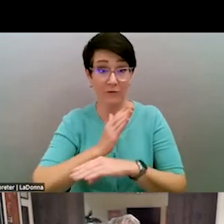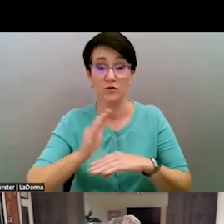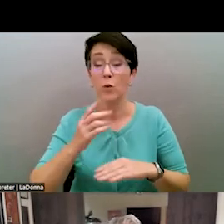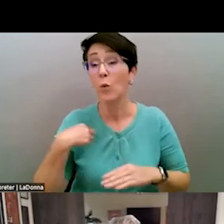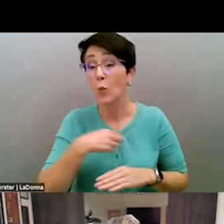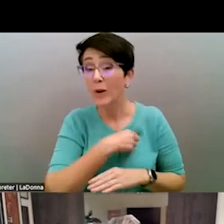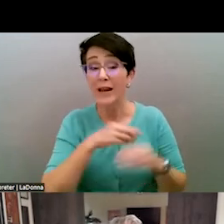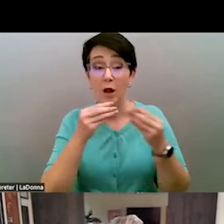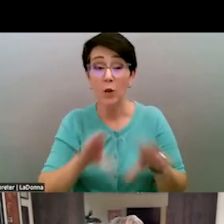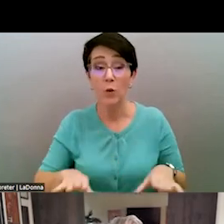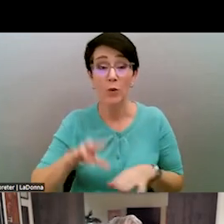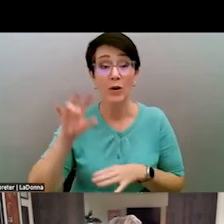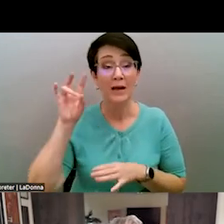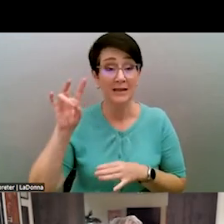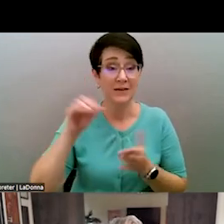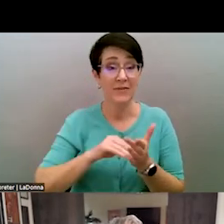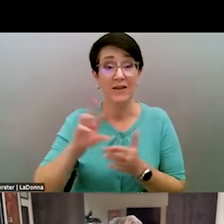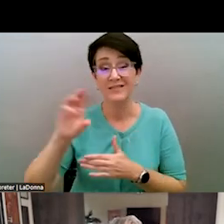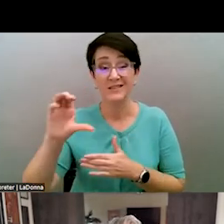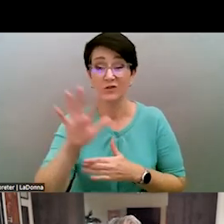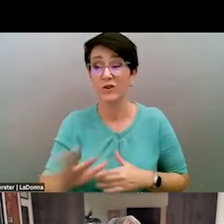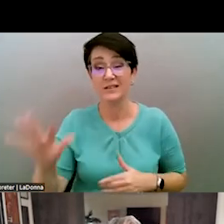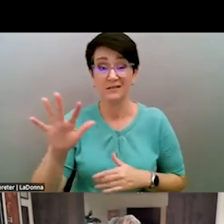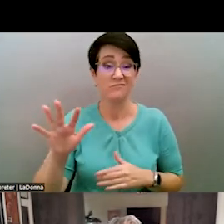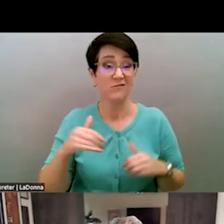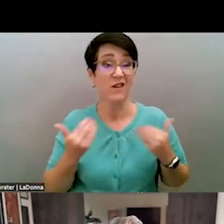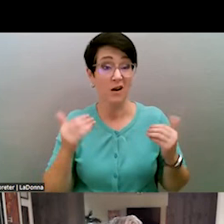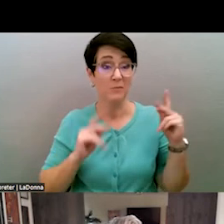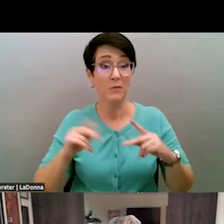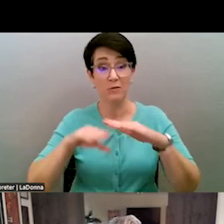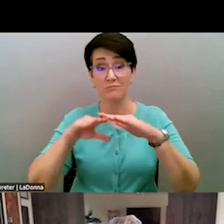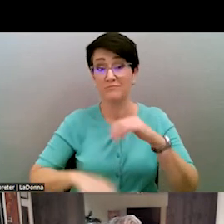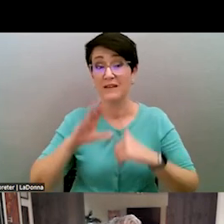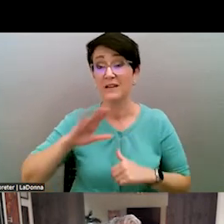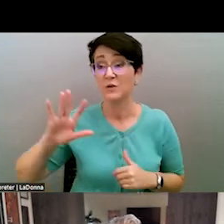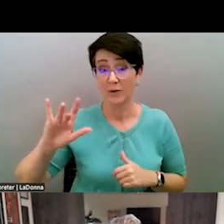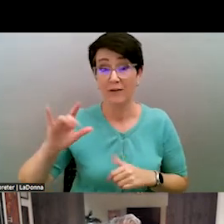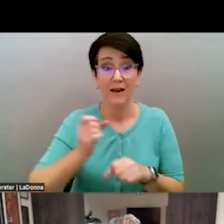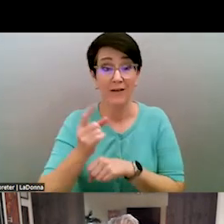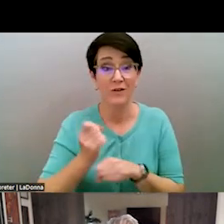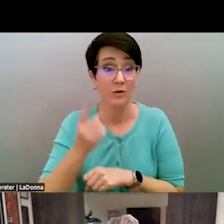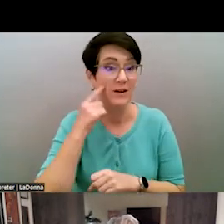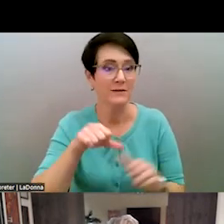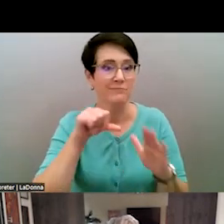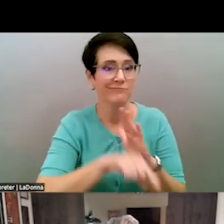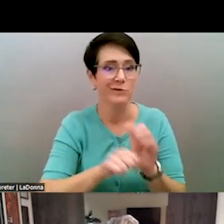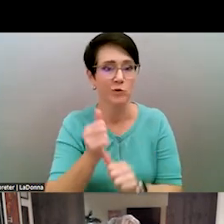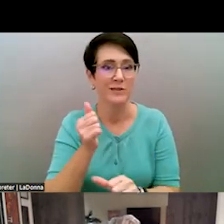7,600 RANGE OF YOUNG PEOPLE UNDER AGE OF 25 TO SUICIDE. THAT IS, THAT IS, YOU KNOW, 20 YOUNG